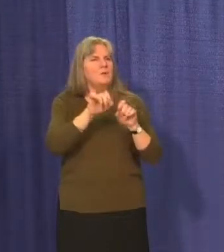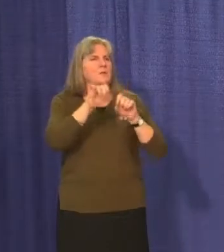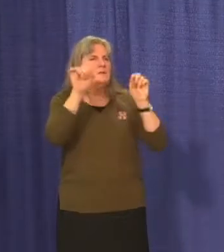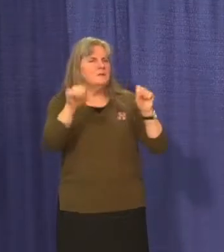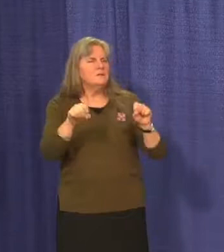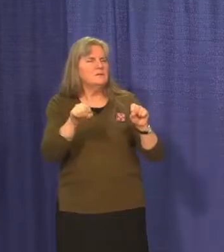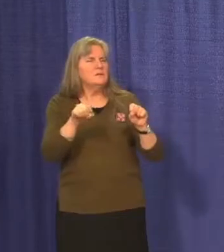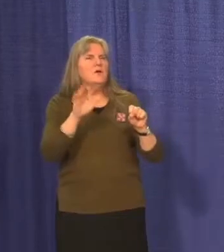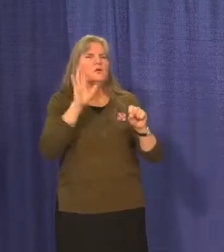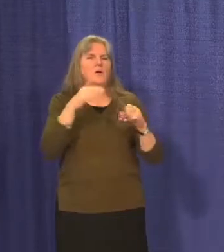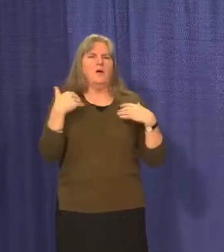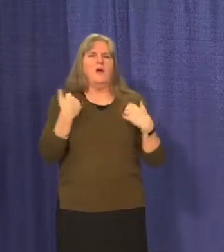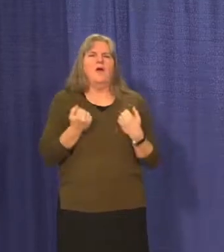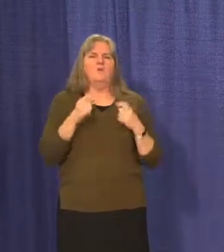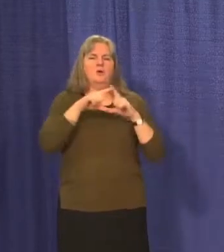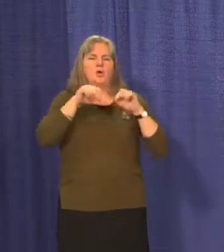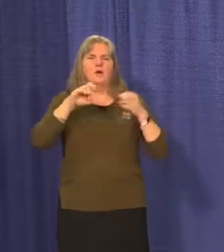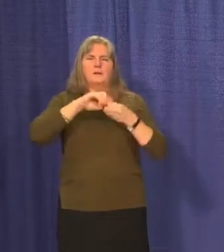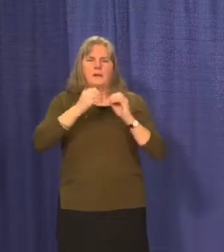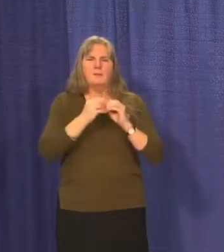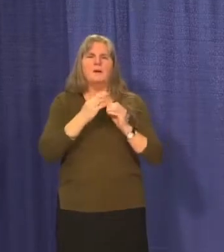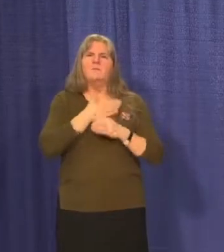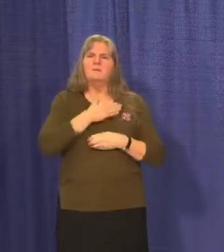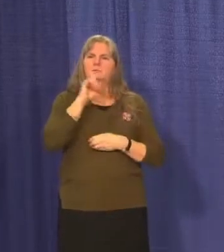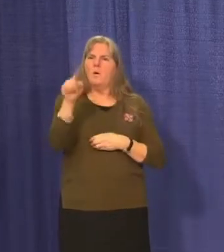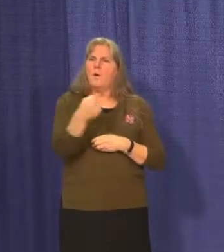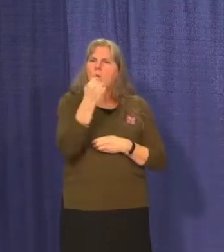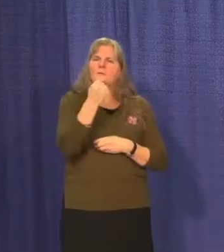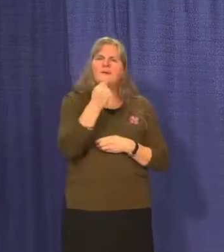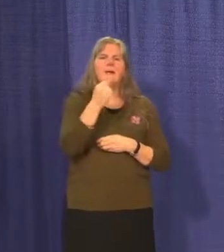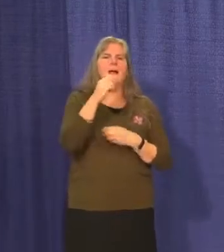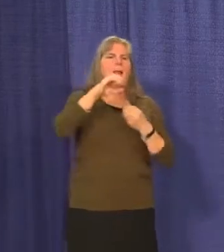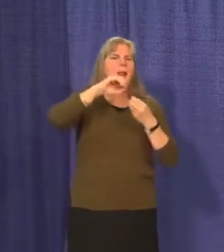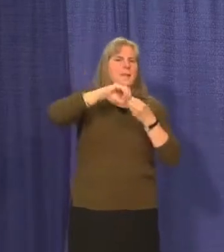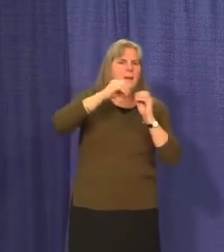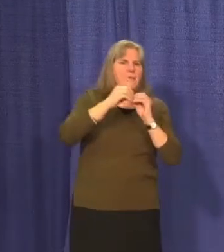booking system. When entering your healthcare number, police enter the digits